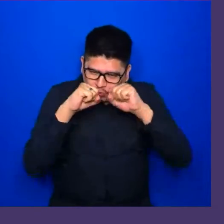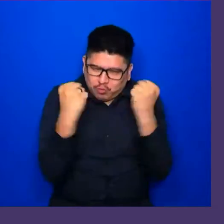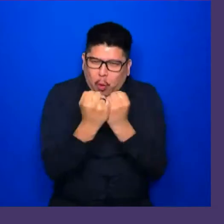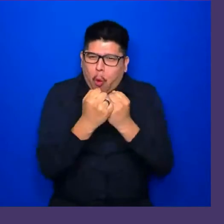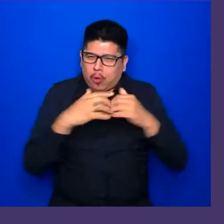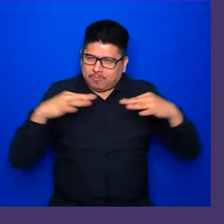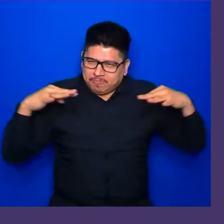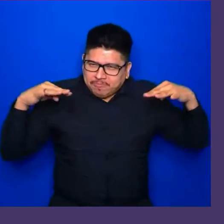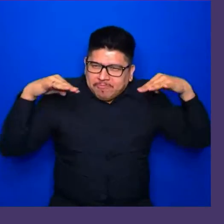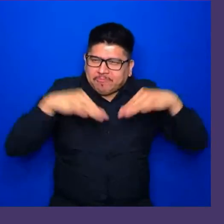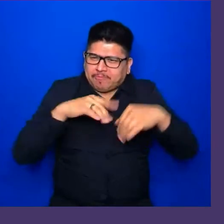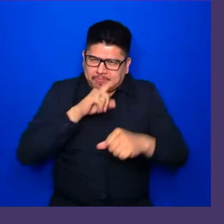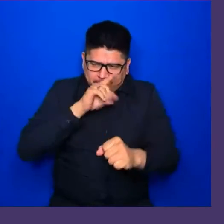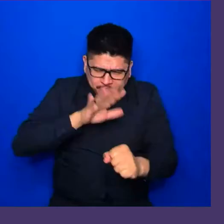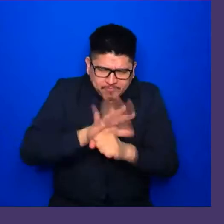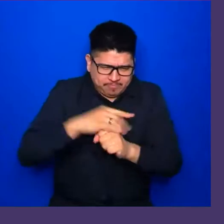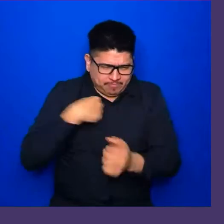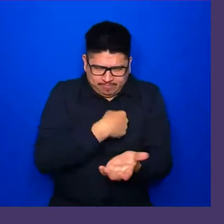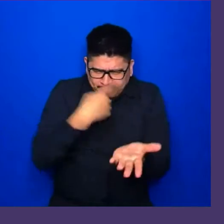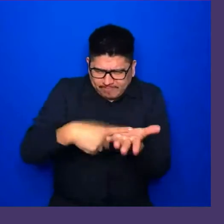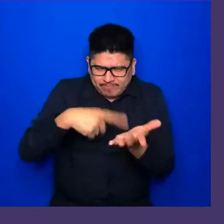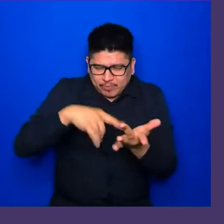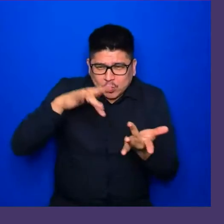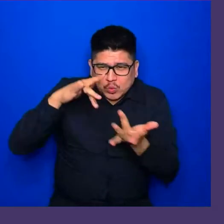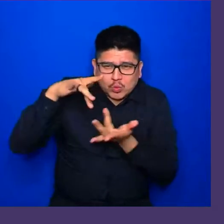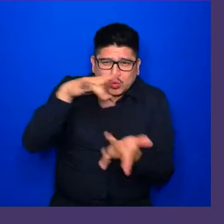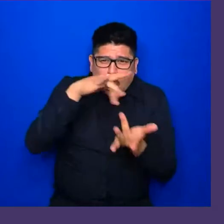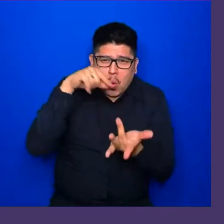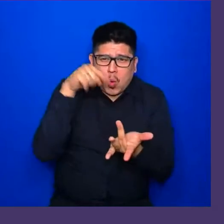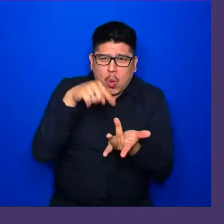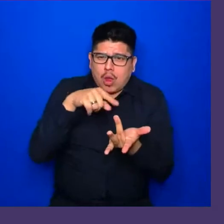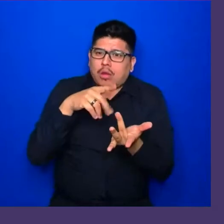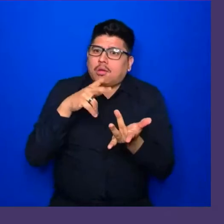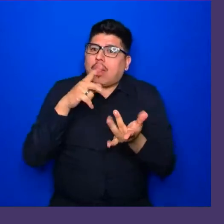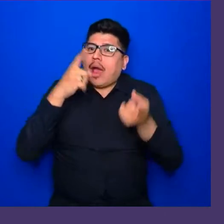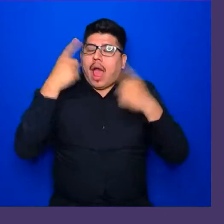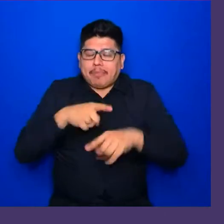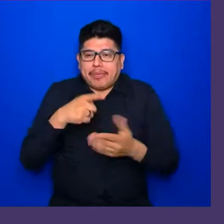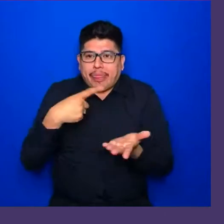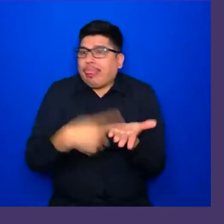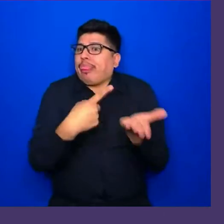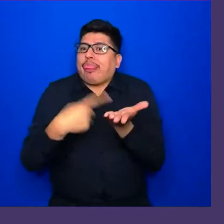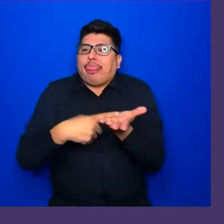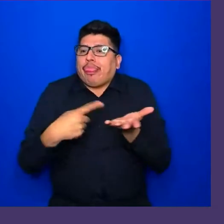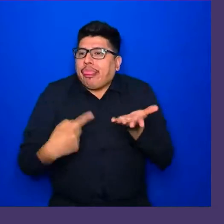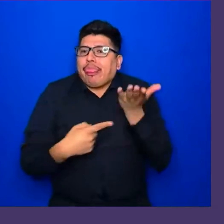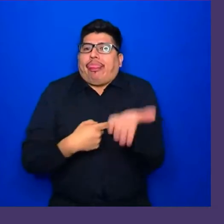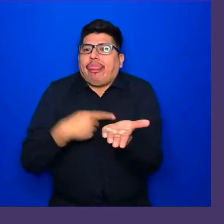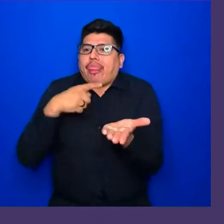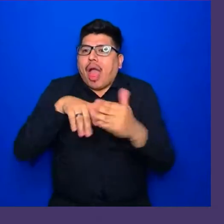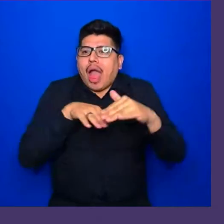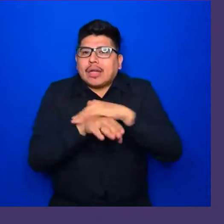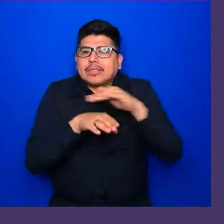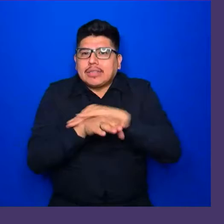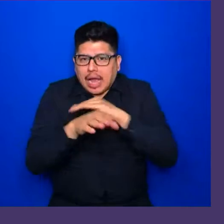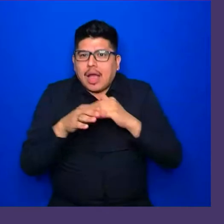secure tourism, accessibility is at the table? That is something that every single country wants to enhance, their tourism. Let's make sure accessibility is there.